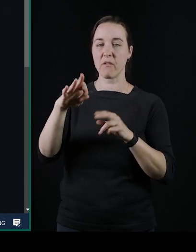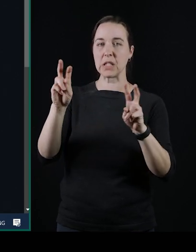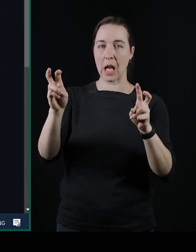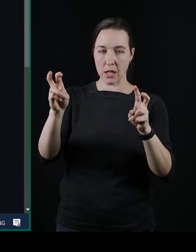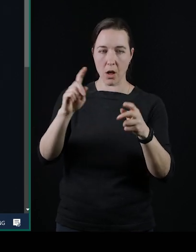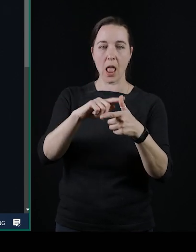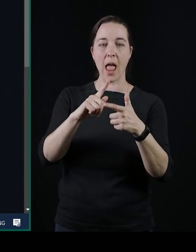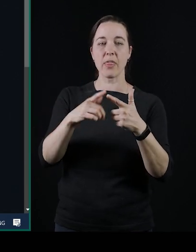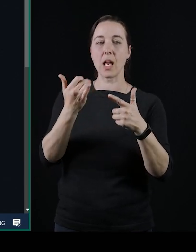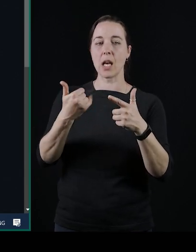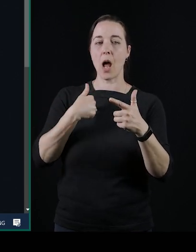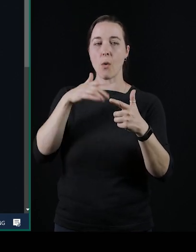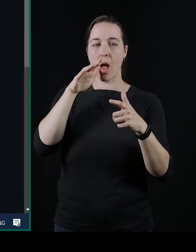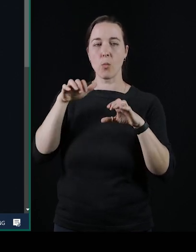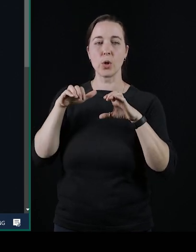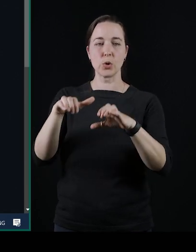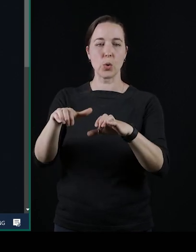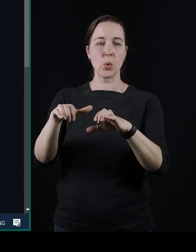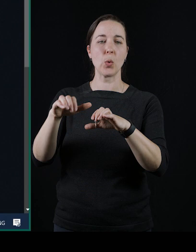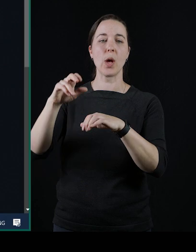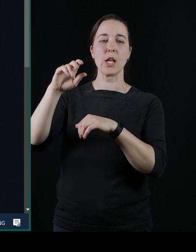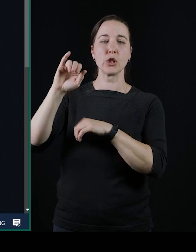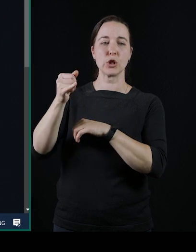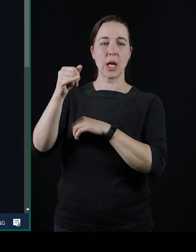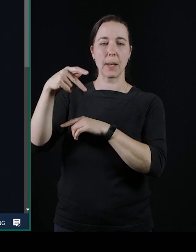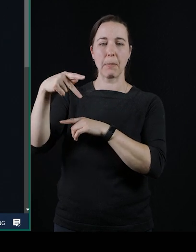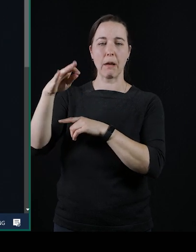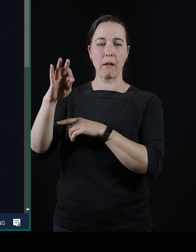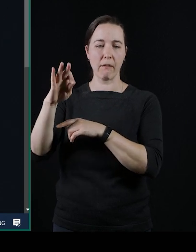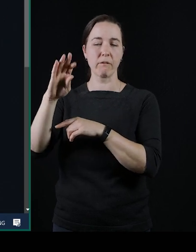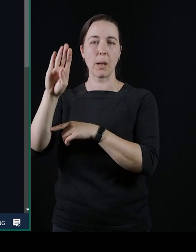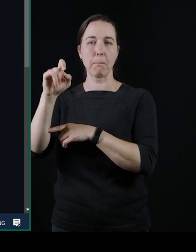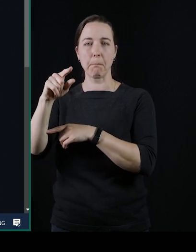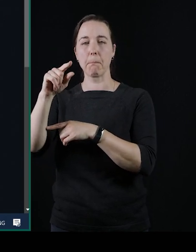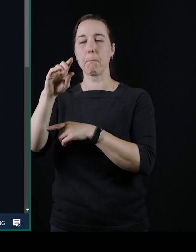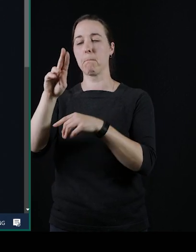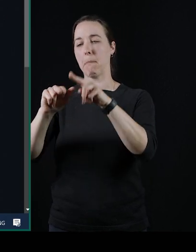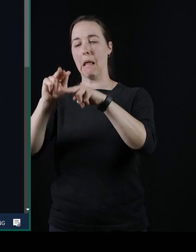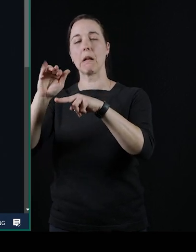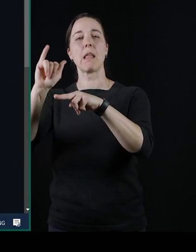and now I'm going to call JPF bit which will give me all the builds that I have on my system.